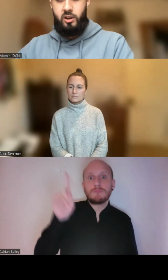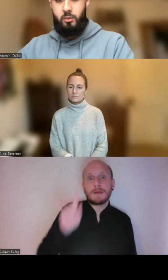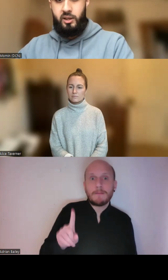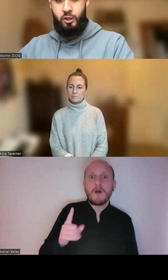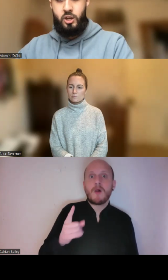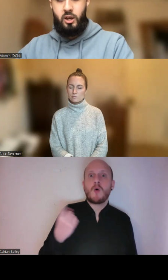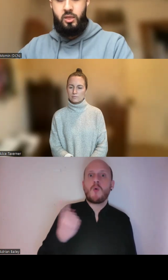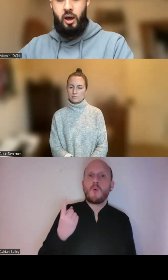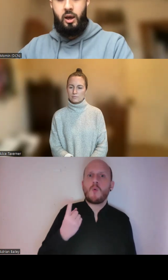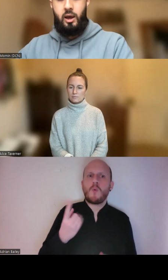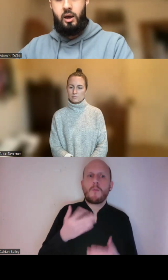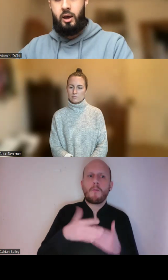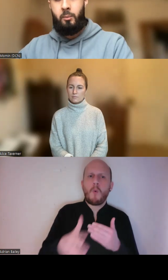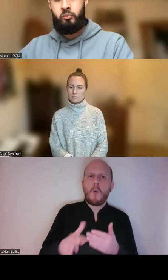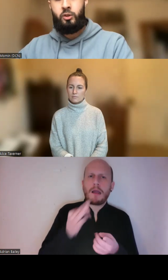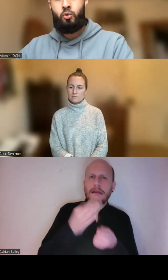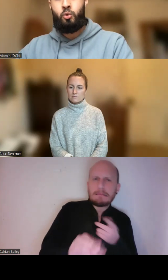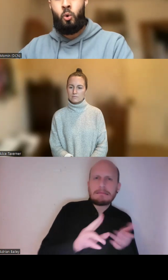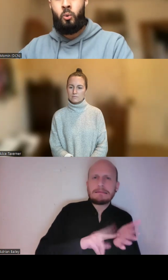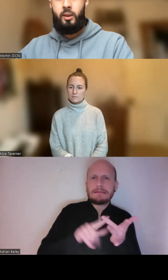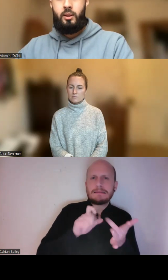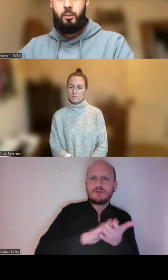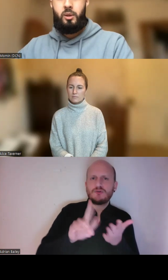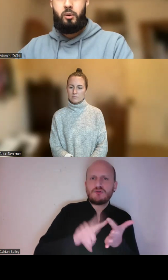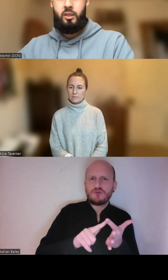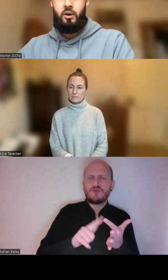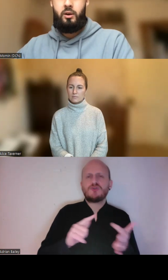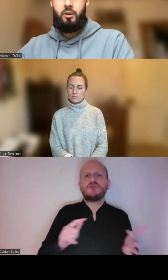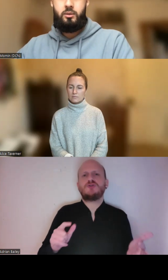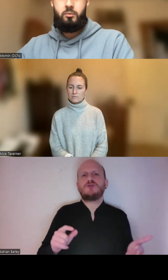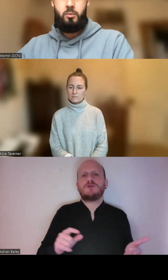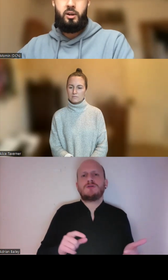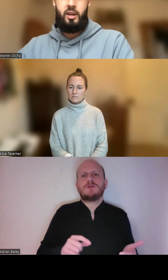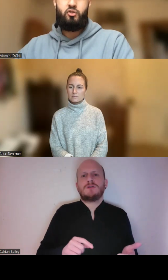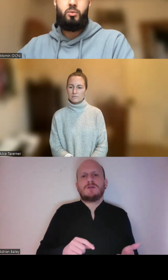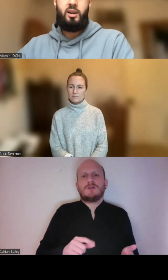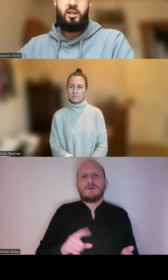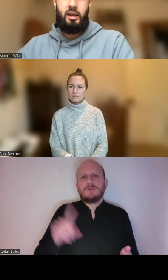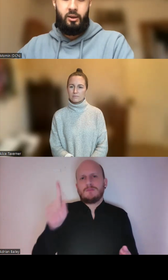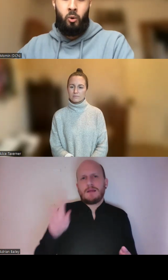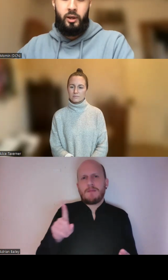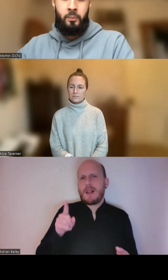a little bit nicher that people in the age group that is slightly older